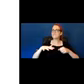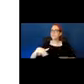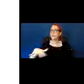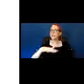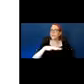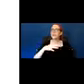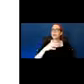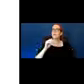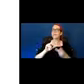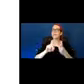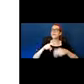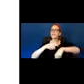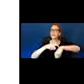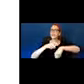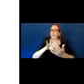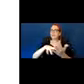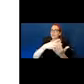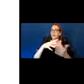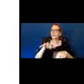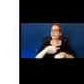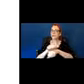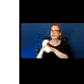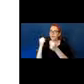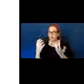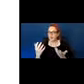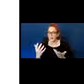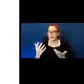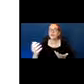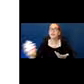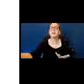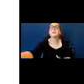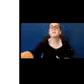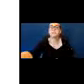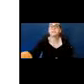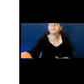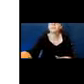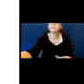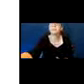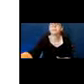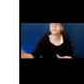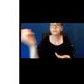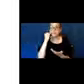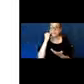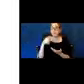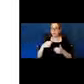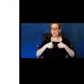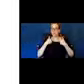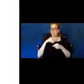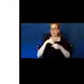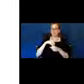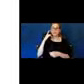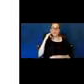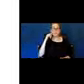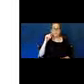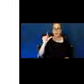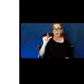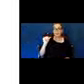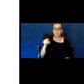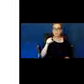And for those of you who are in the LA area, you might recognize this, this is the Homeless Help Desk. On the left is actually city hall.